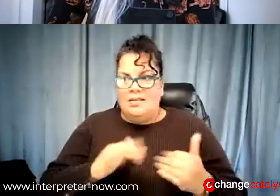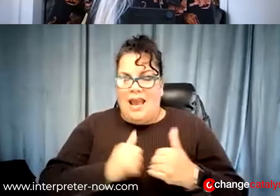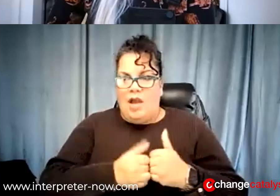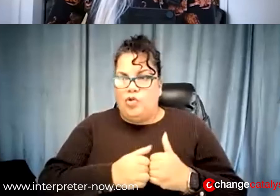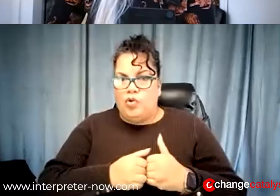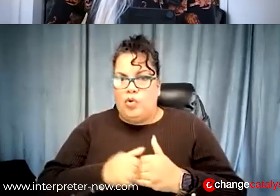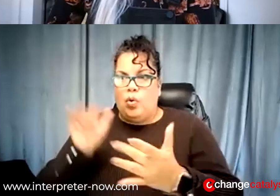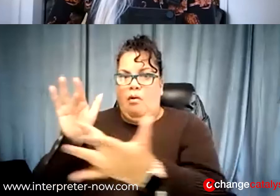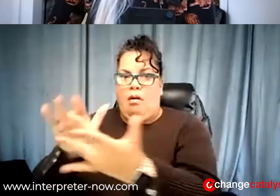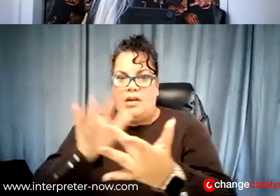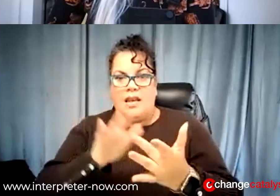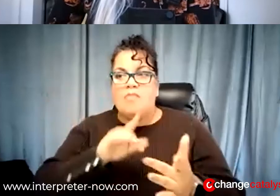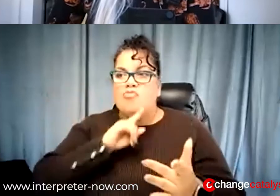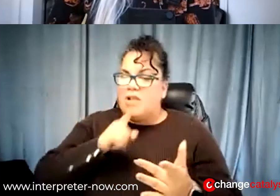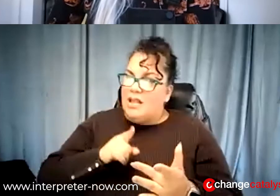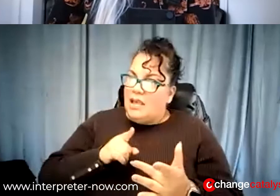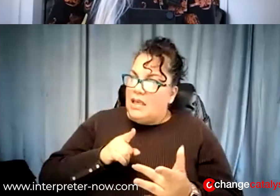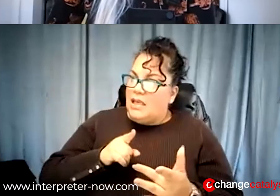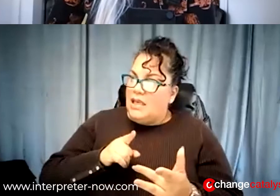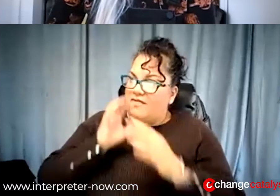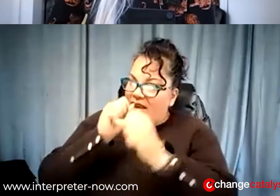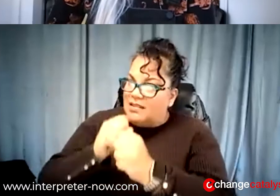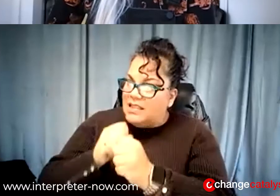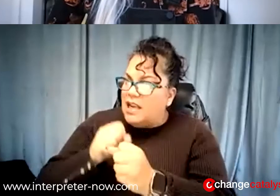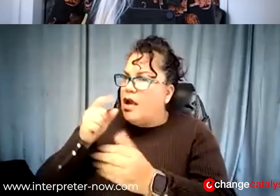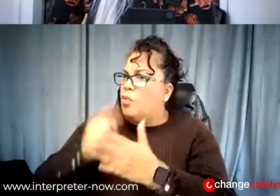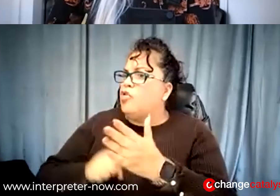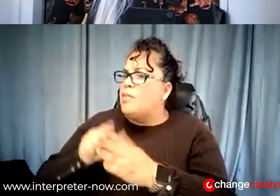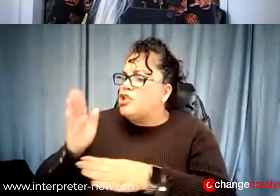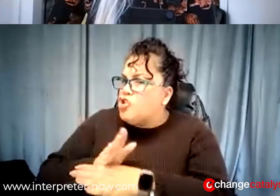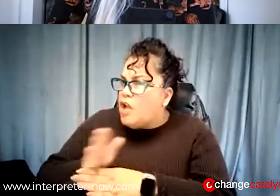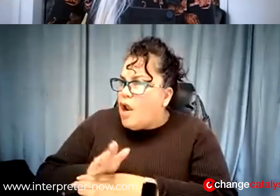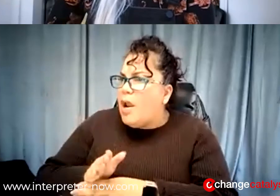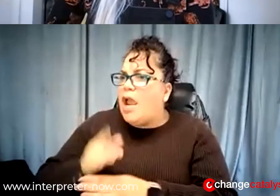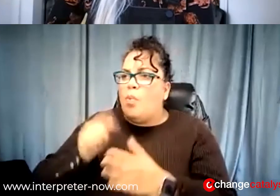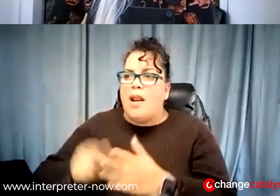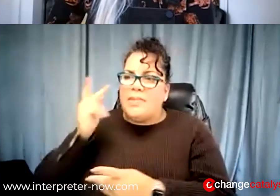I'm really fascinated by what you've been sharing or by what I've been watching you from afar.